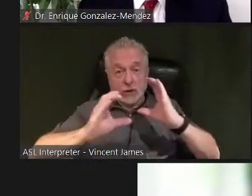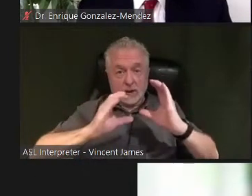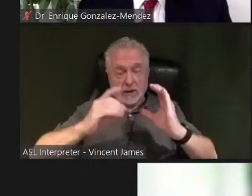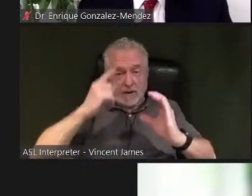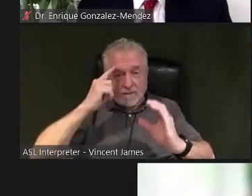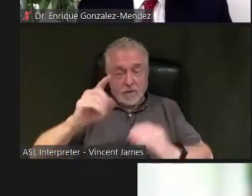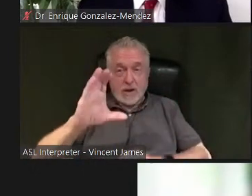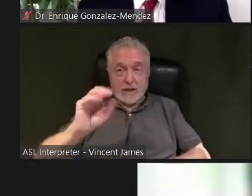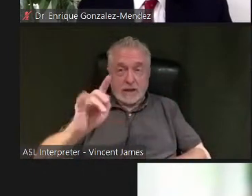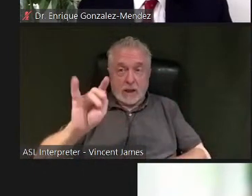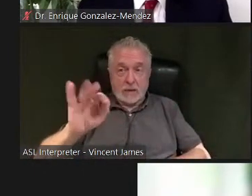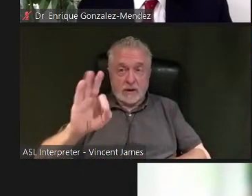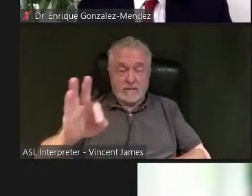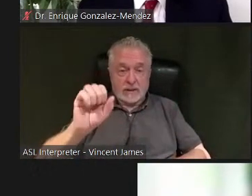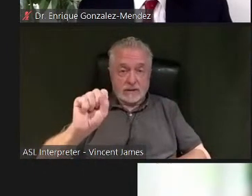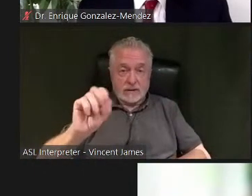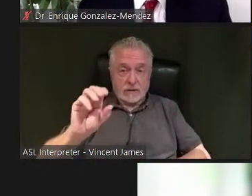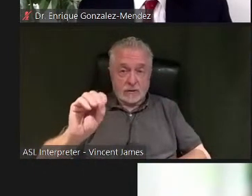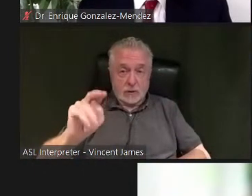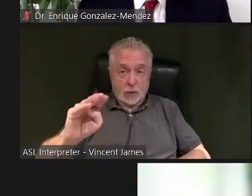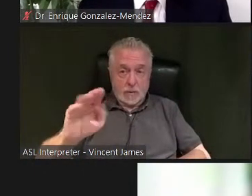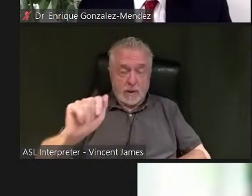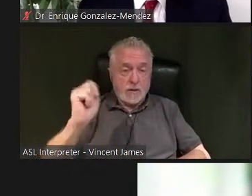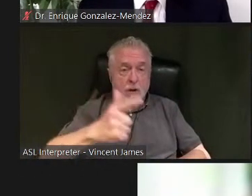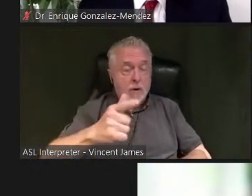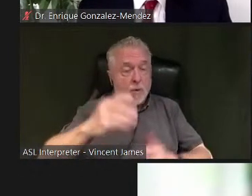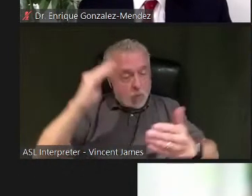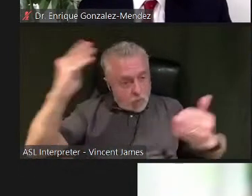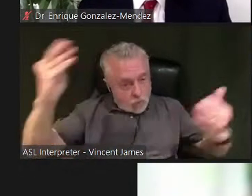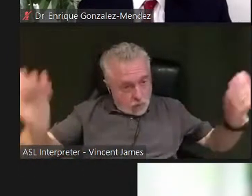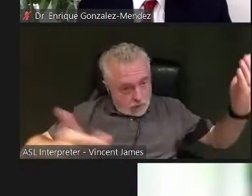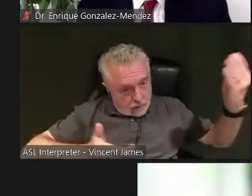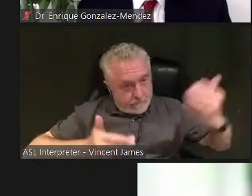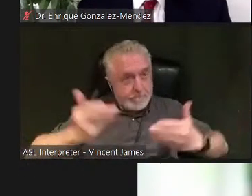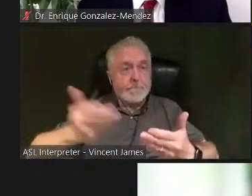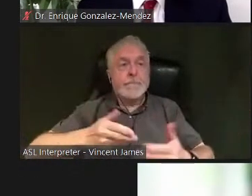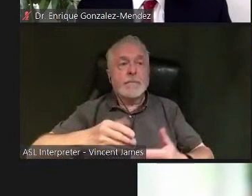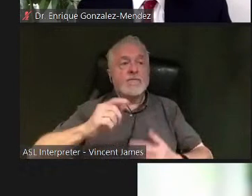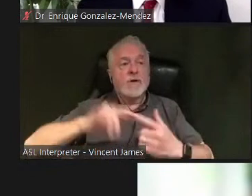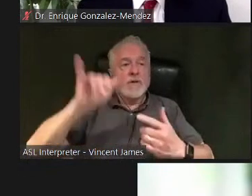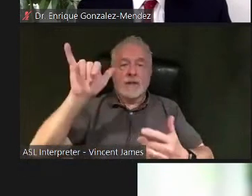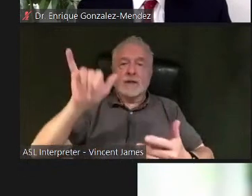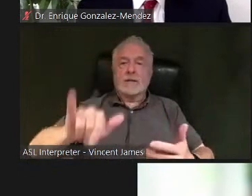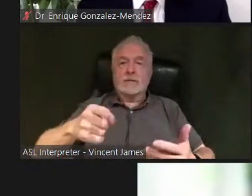County of Sonoma, I like to give everybody the welcome for this.